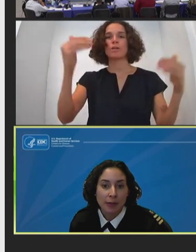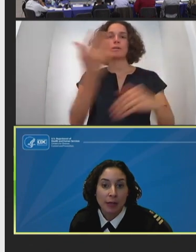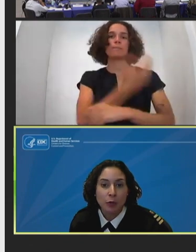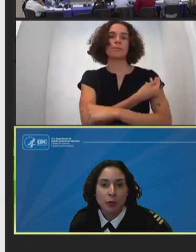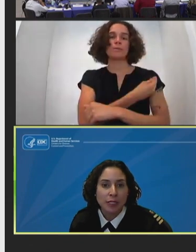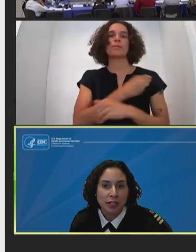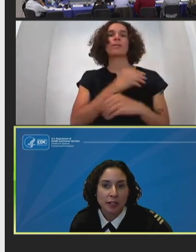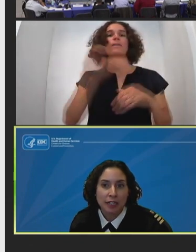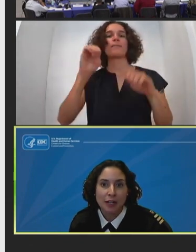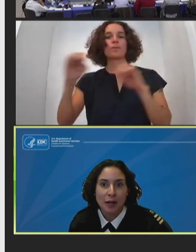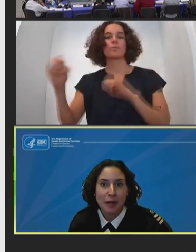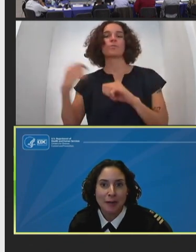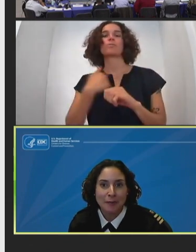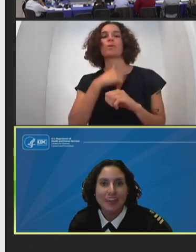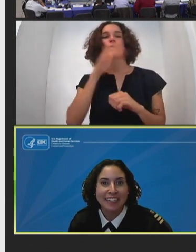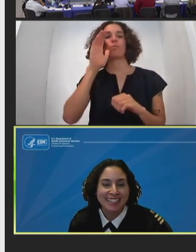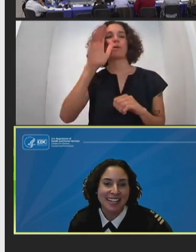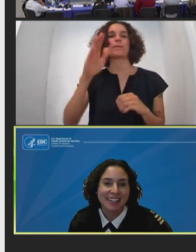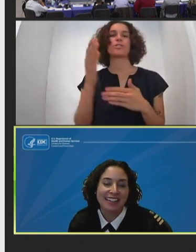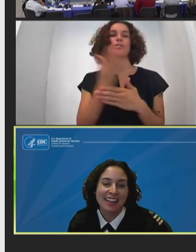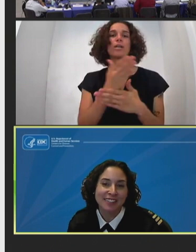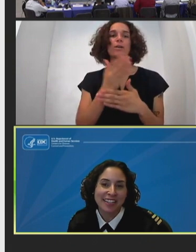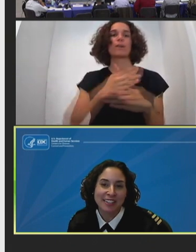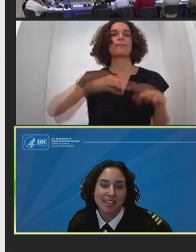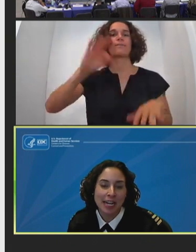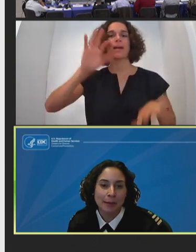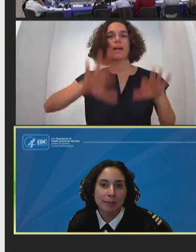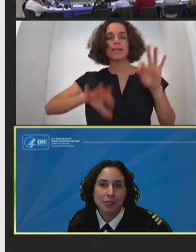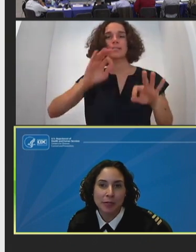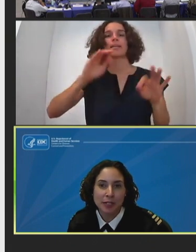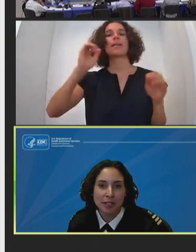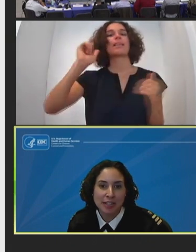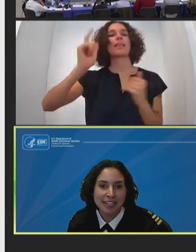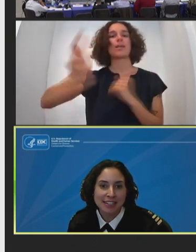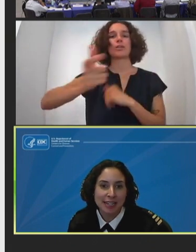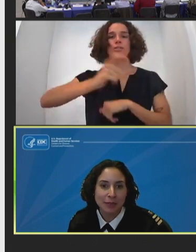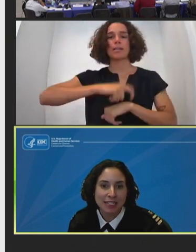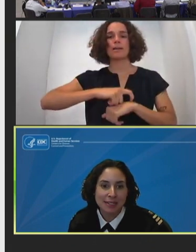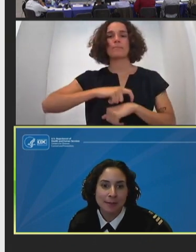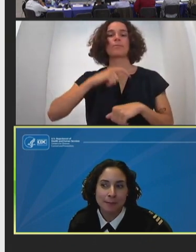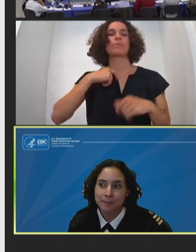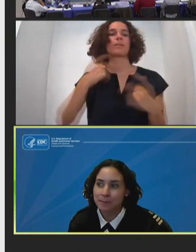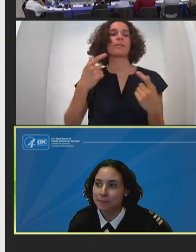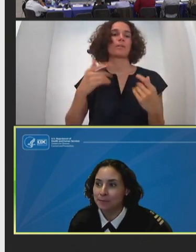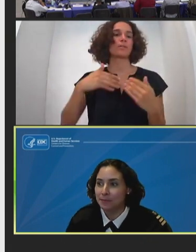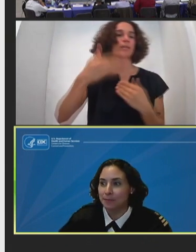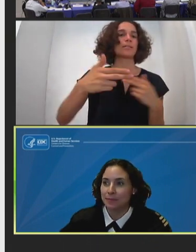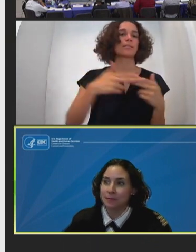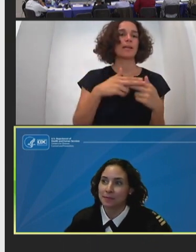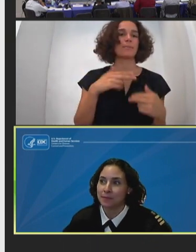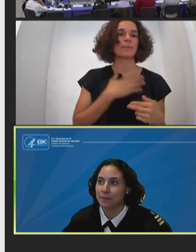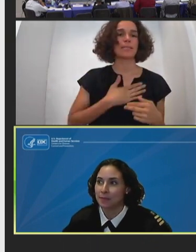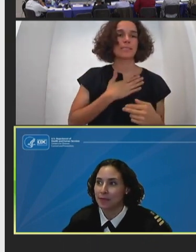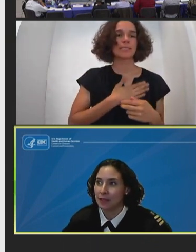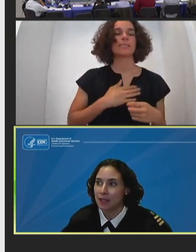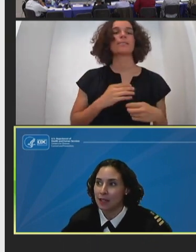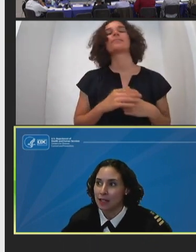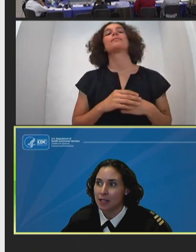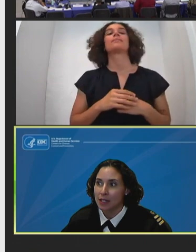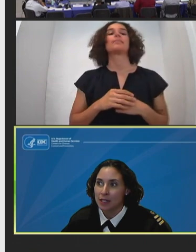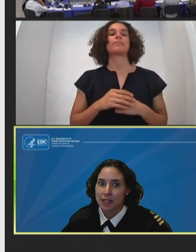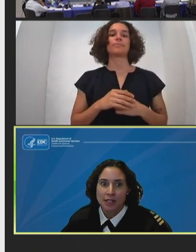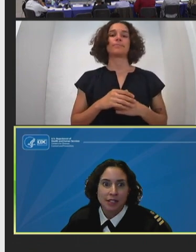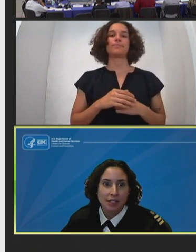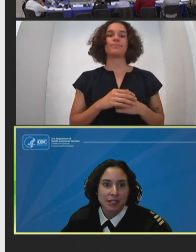and we will be sharing findings at a later time. So, we can go to the next slide, please.